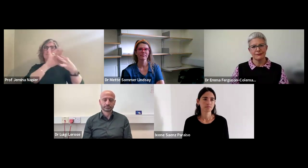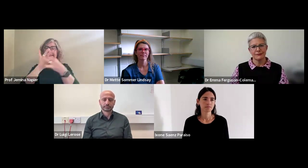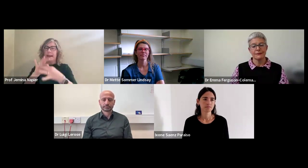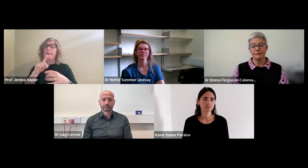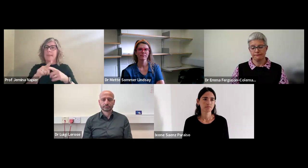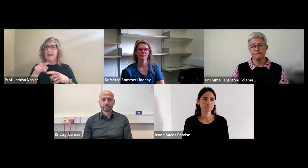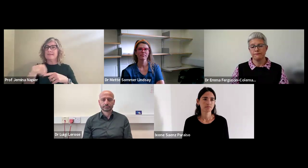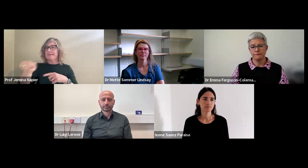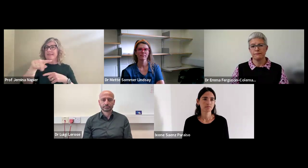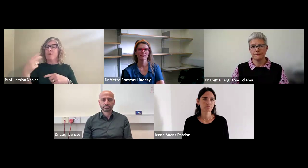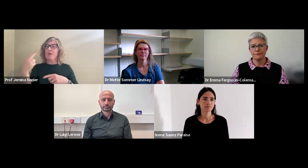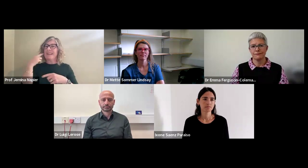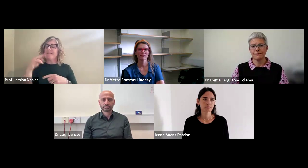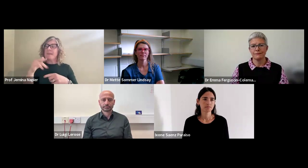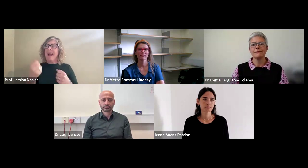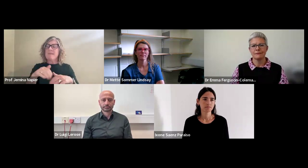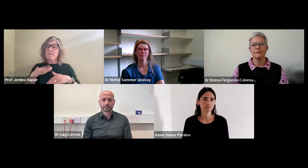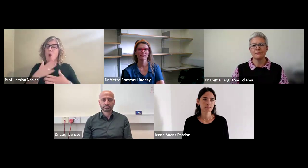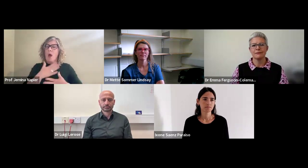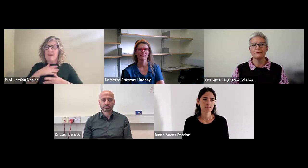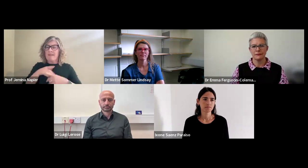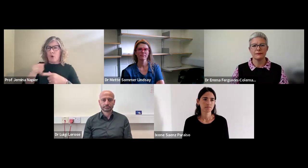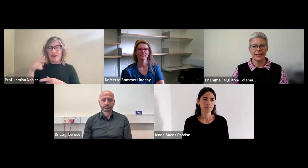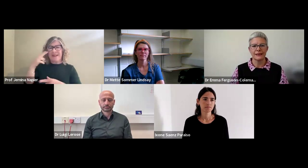(this is the same for hearing researchers) need to have those relationships and build that rapport,